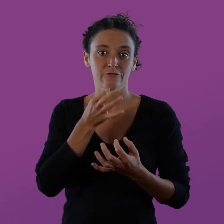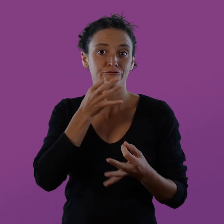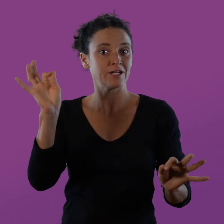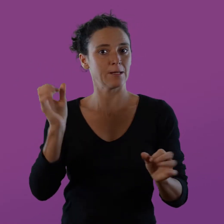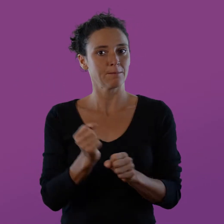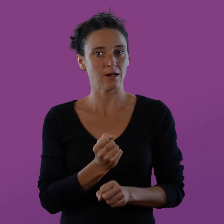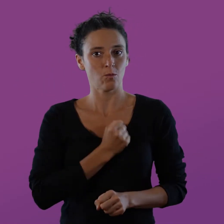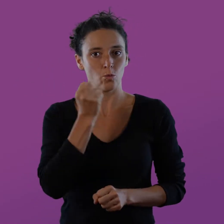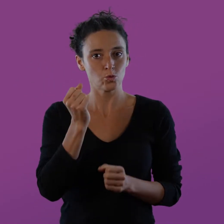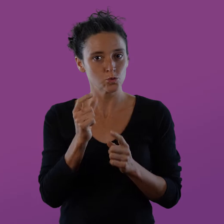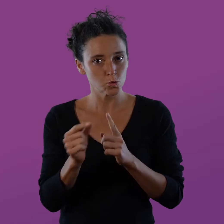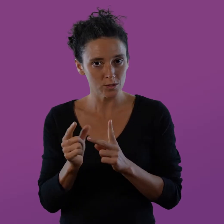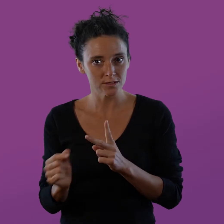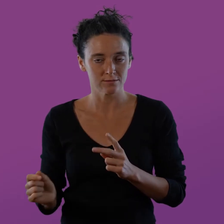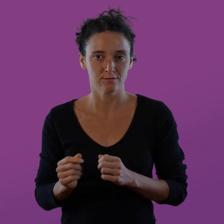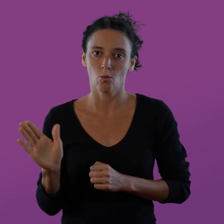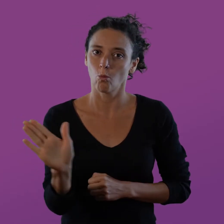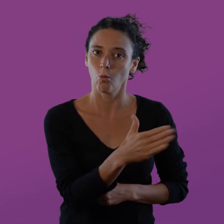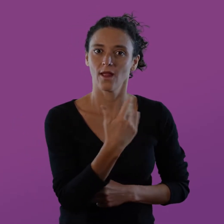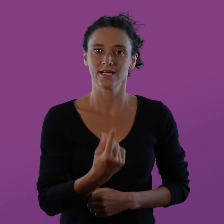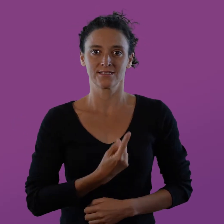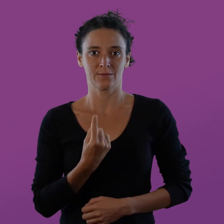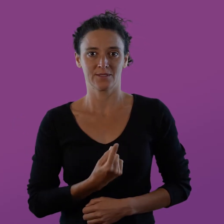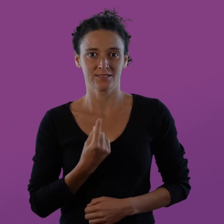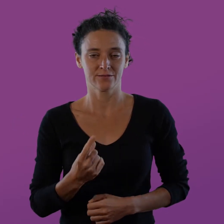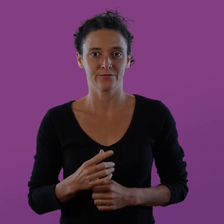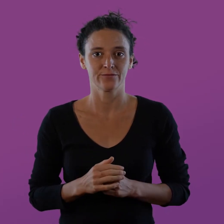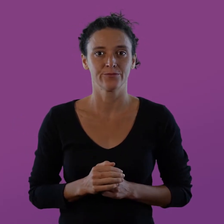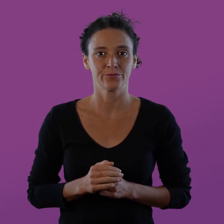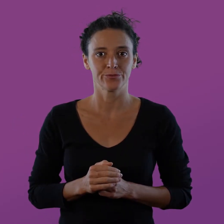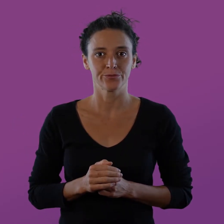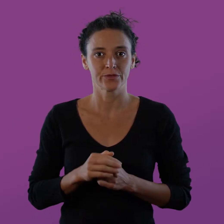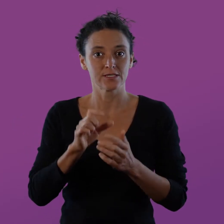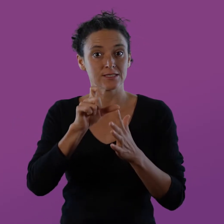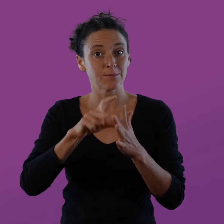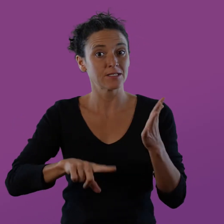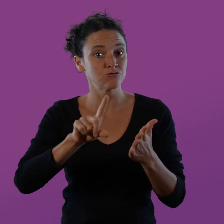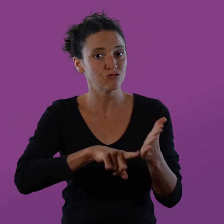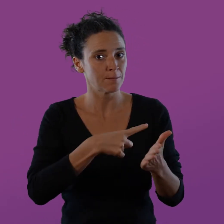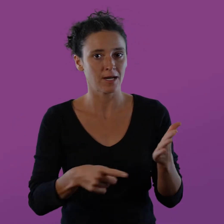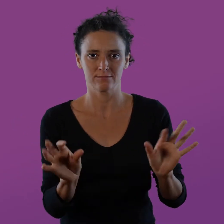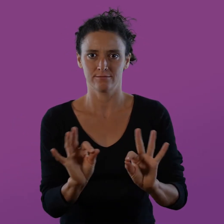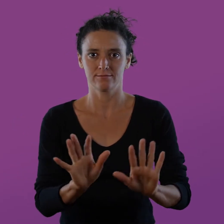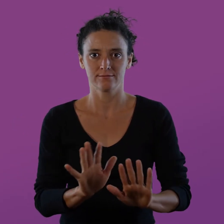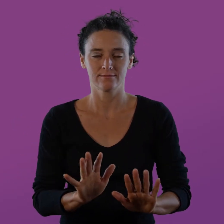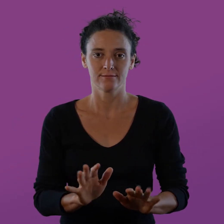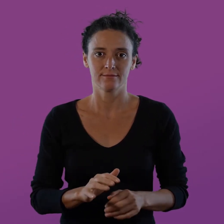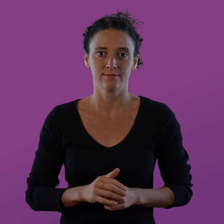and independence of all people. Not discriminate on the basis of disability or any other factor.